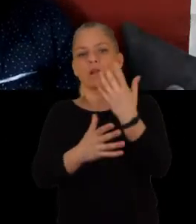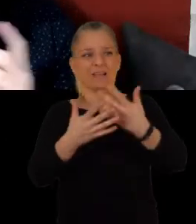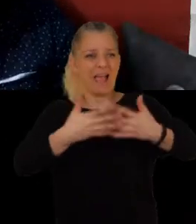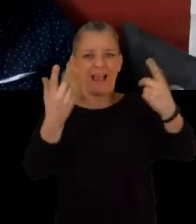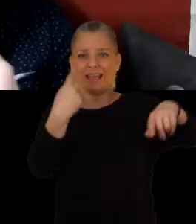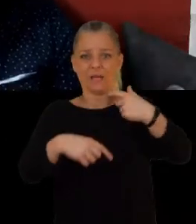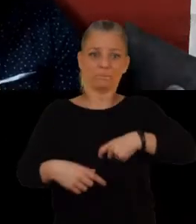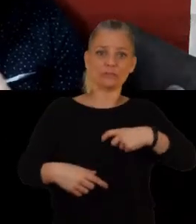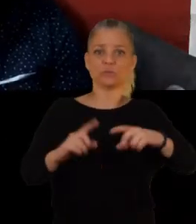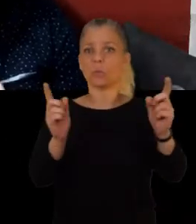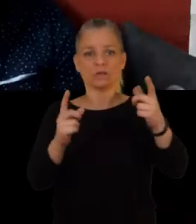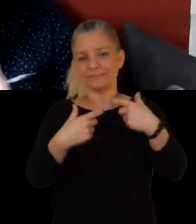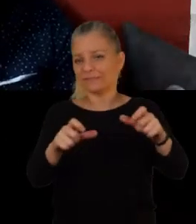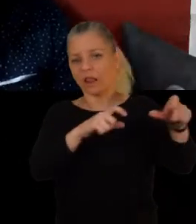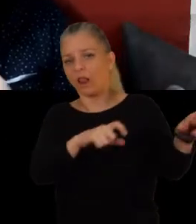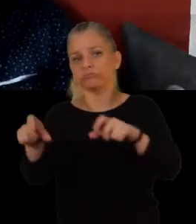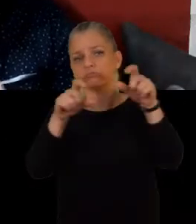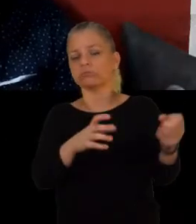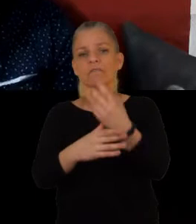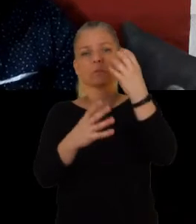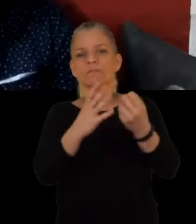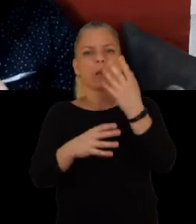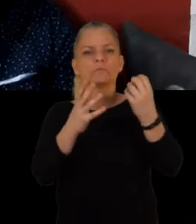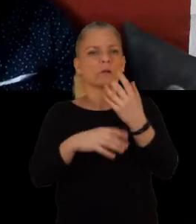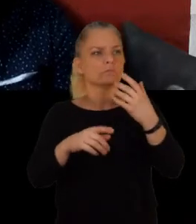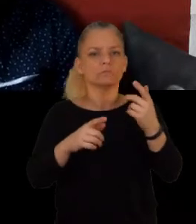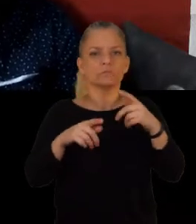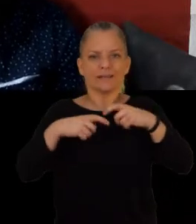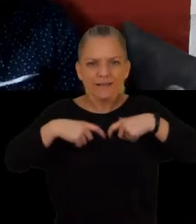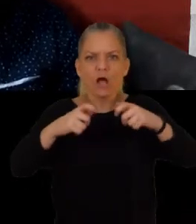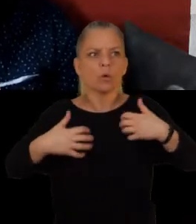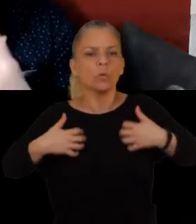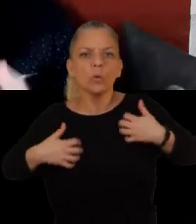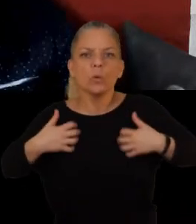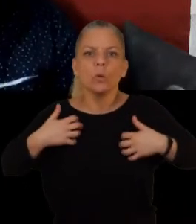where is the continuous development that anyone in any position kind of deserves to keep interested